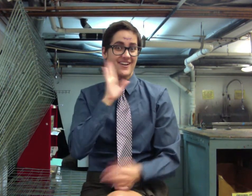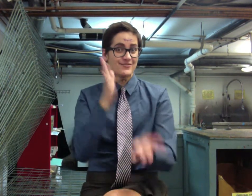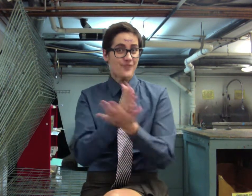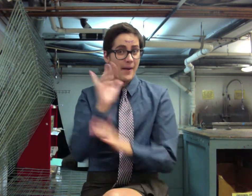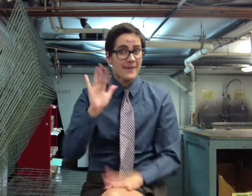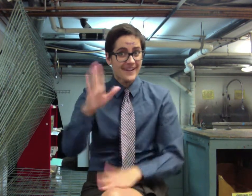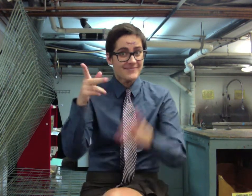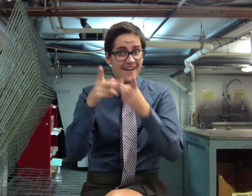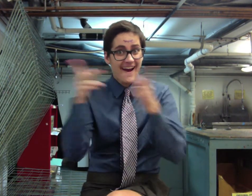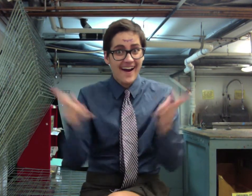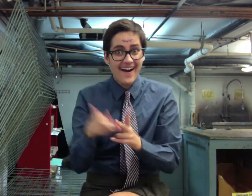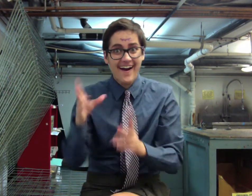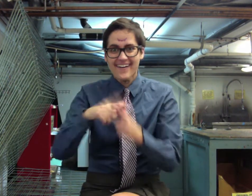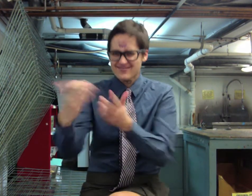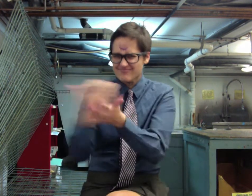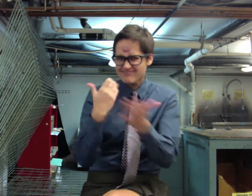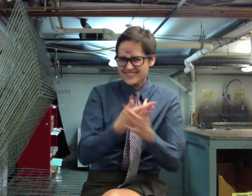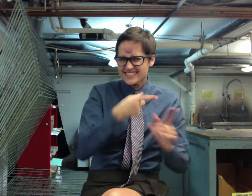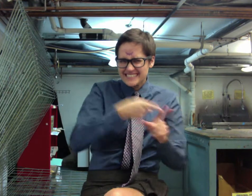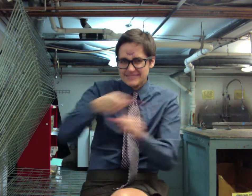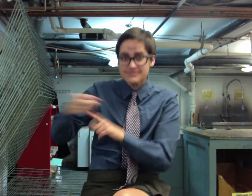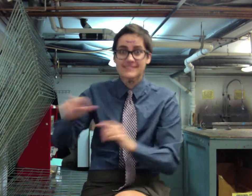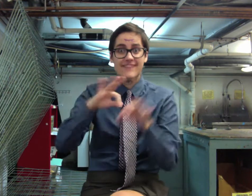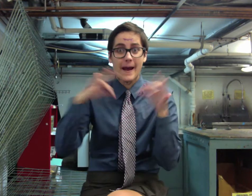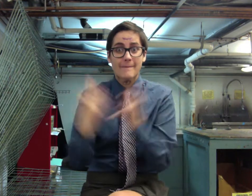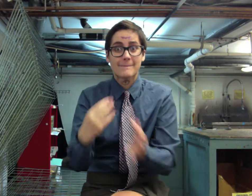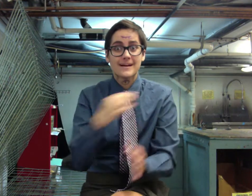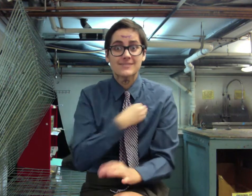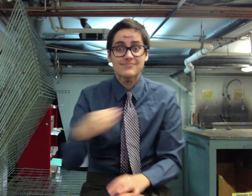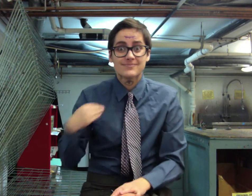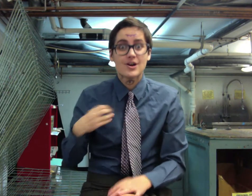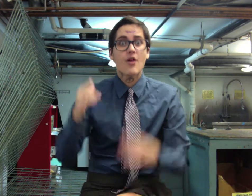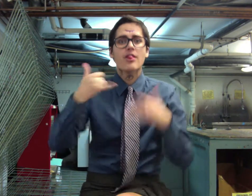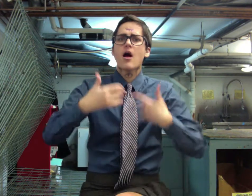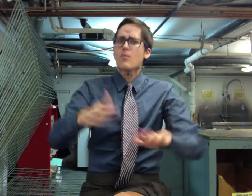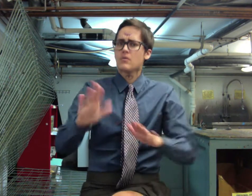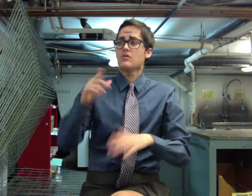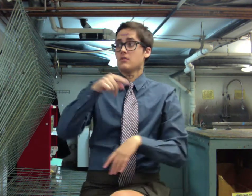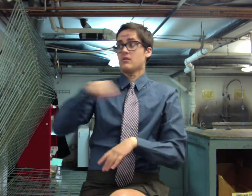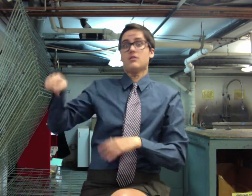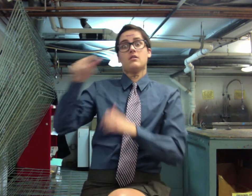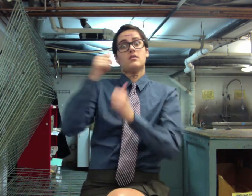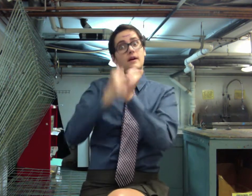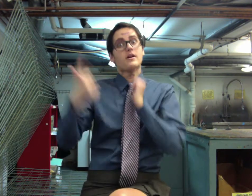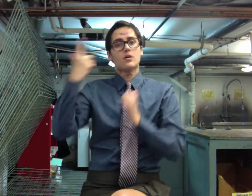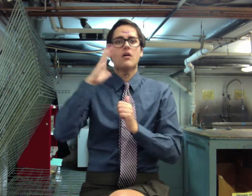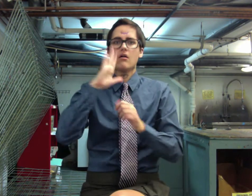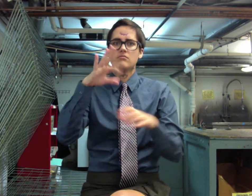will be coming by to collect certain family members so that everyone votes for the